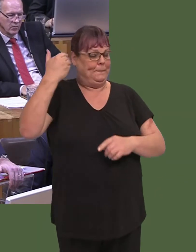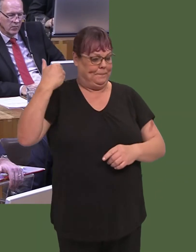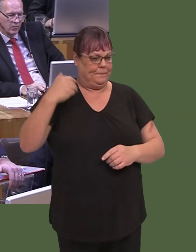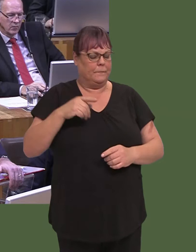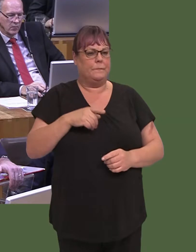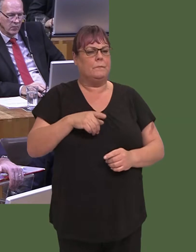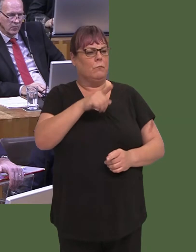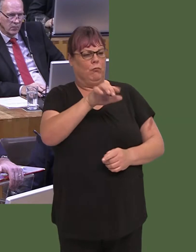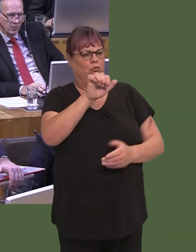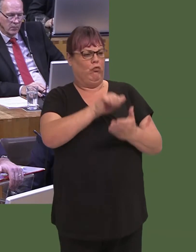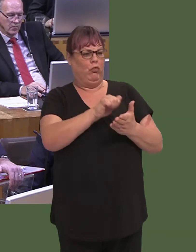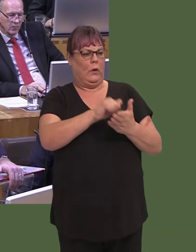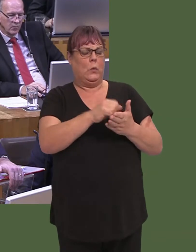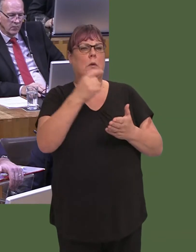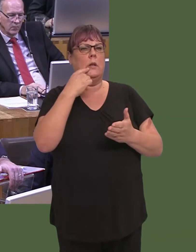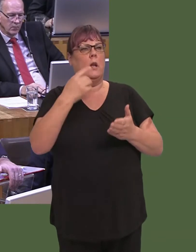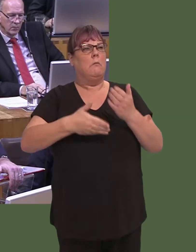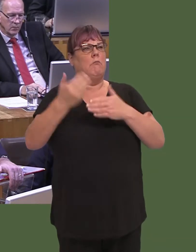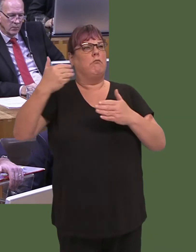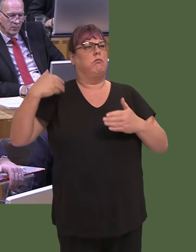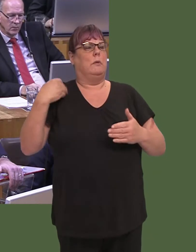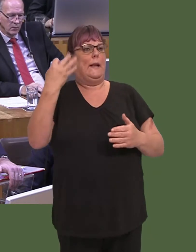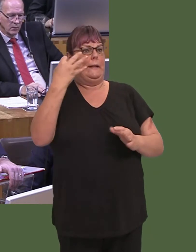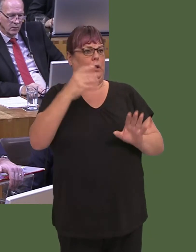in saying that the history goes back 18 years.